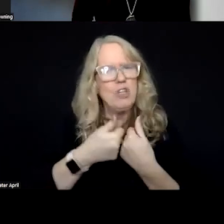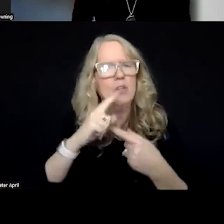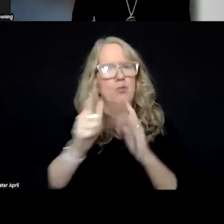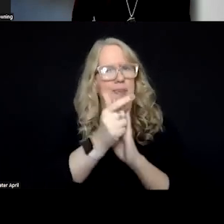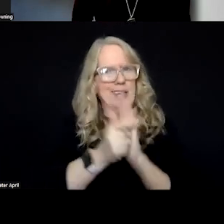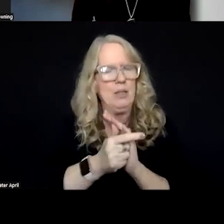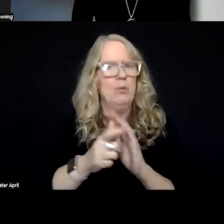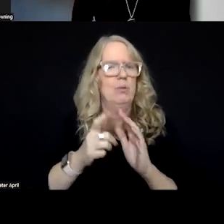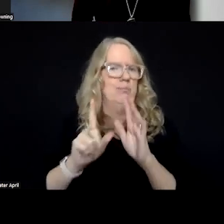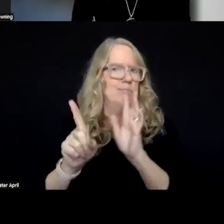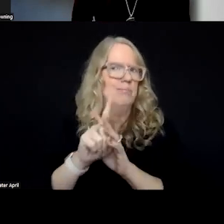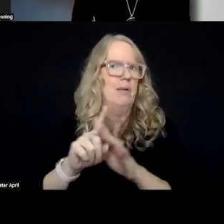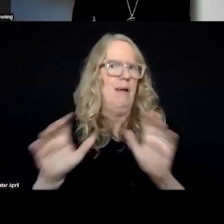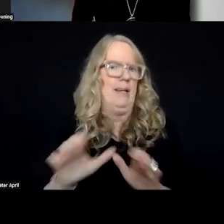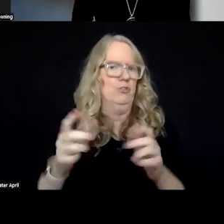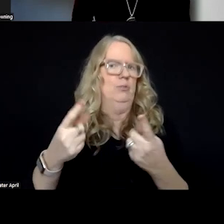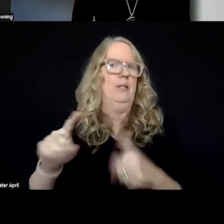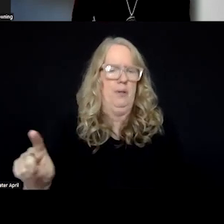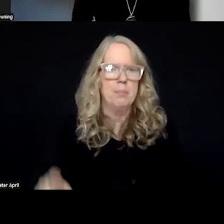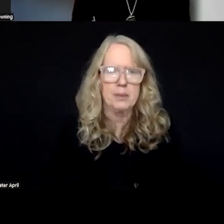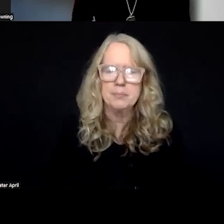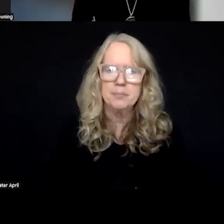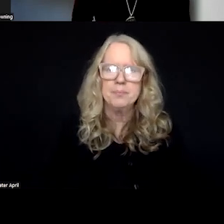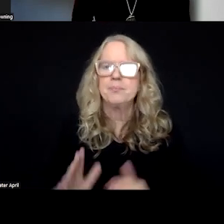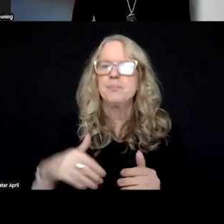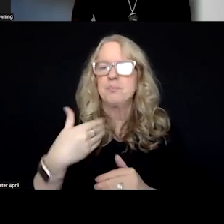THERE. NEXT SLIDE.